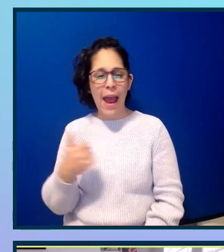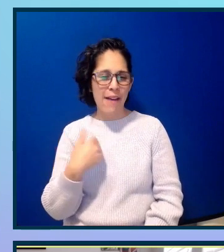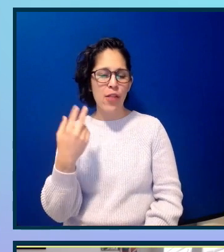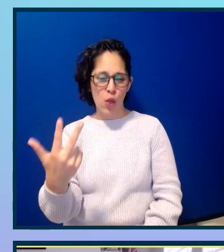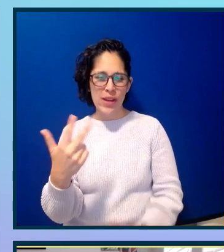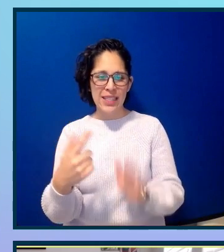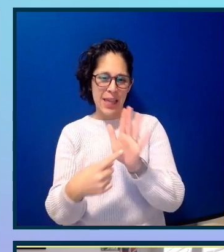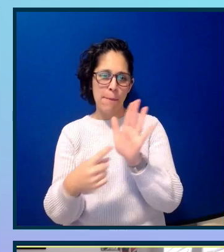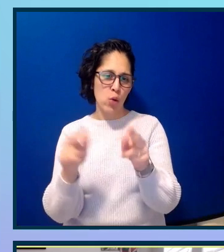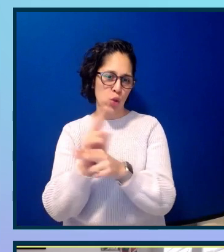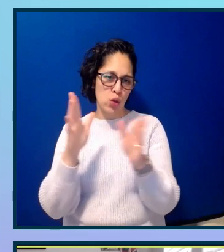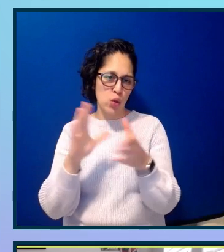And I'll go through these one at a time.